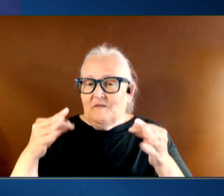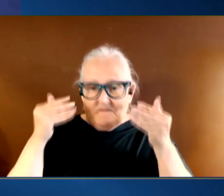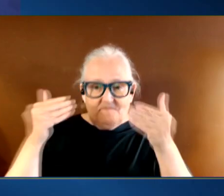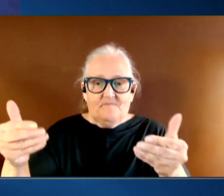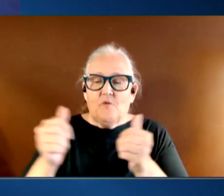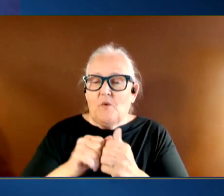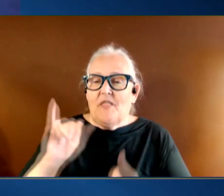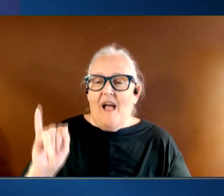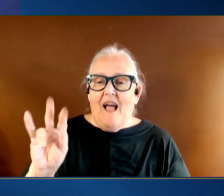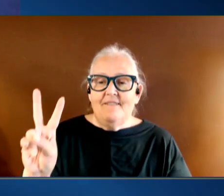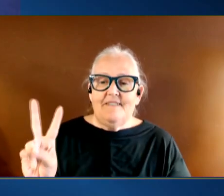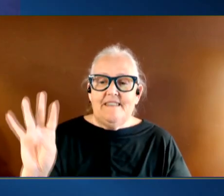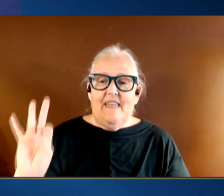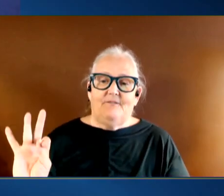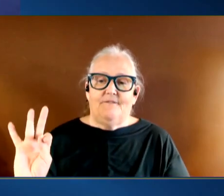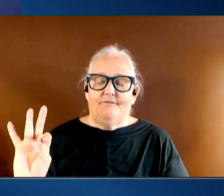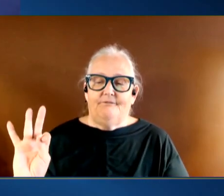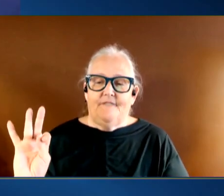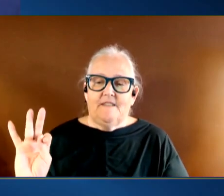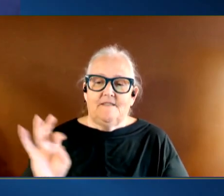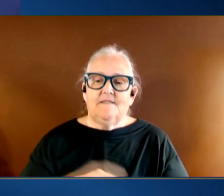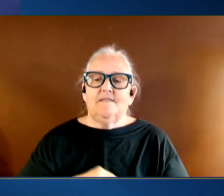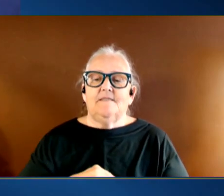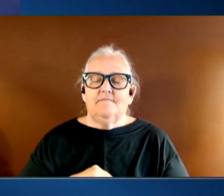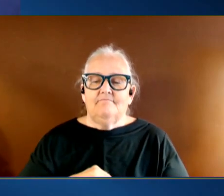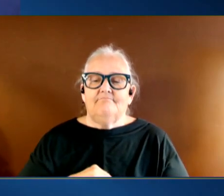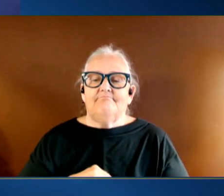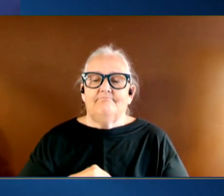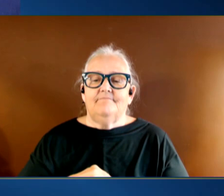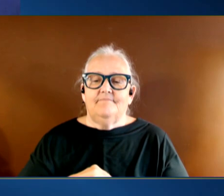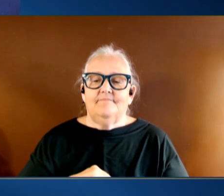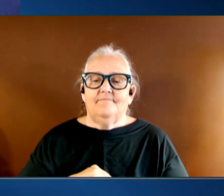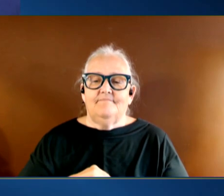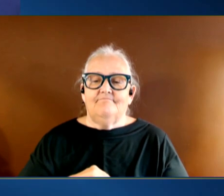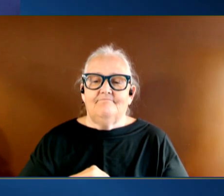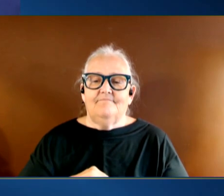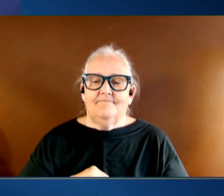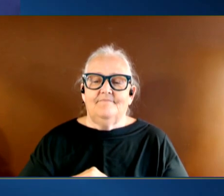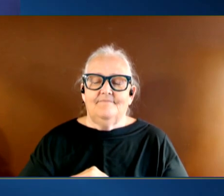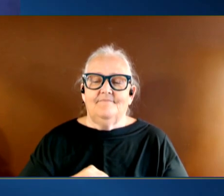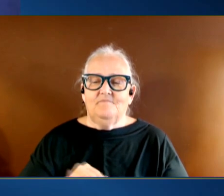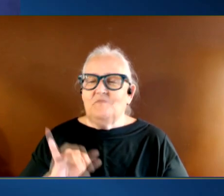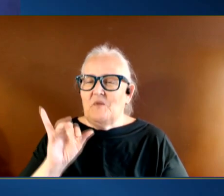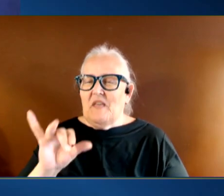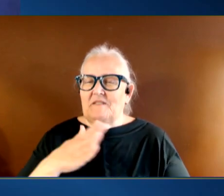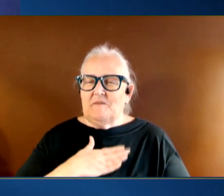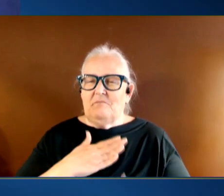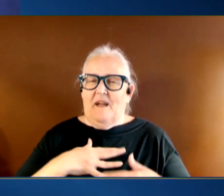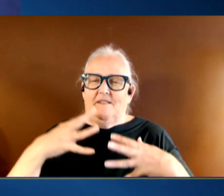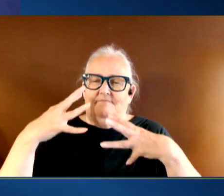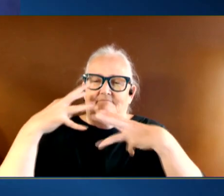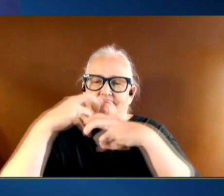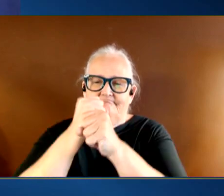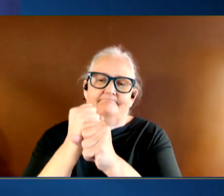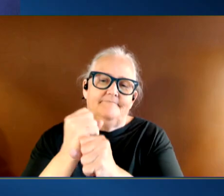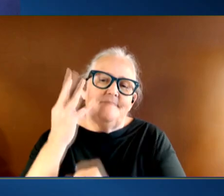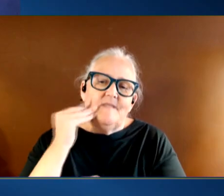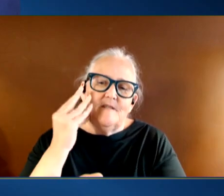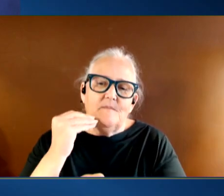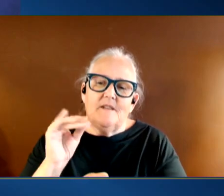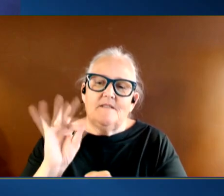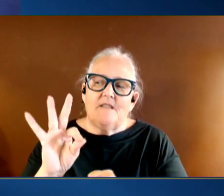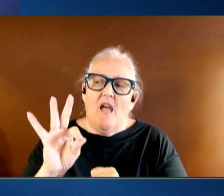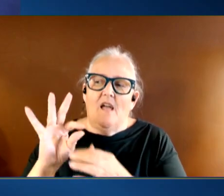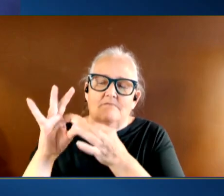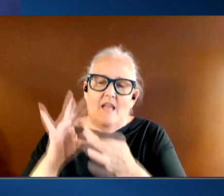that is my, well, a very brief journey of my reproductive journey. And, yeah.